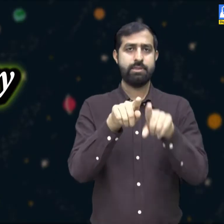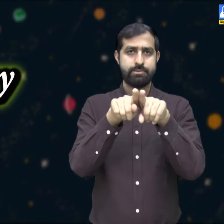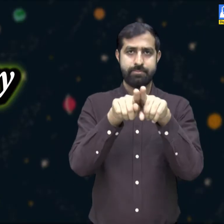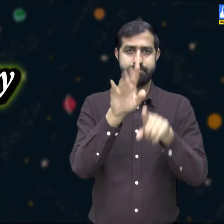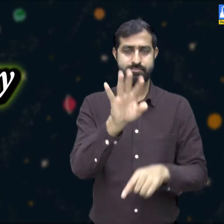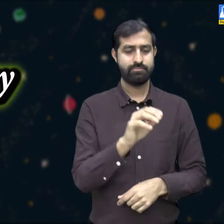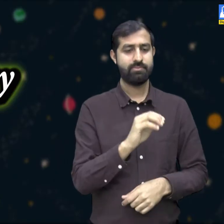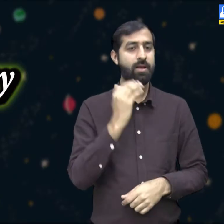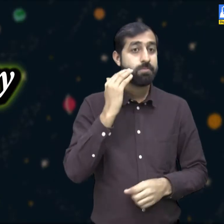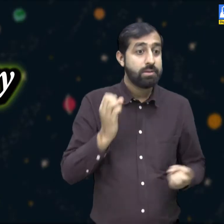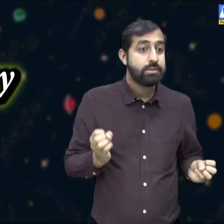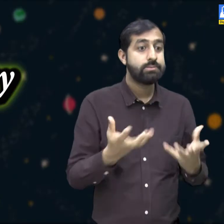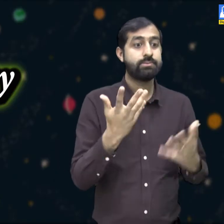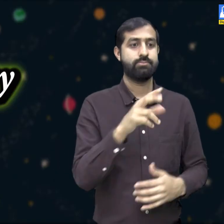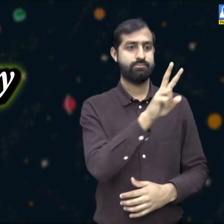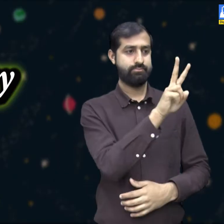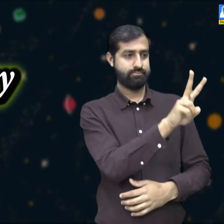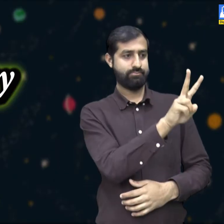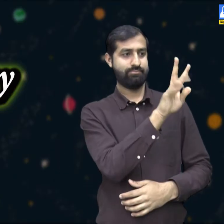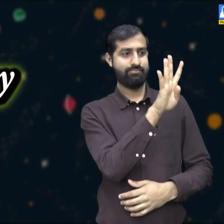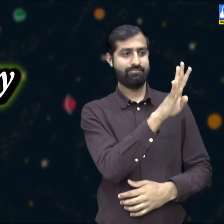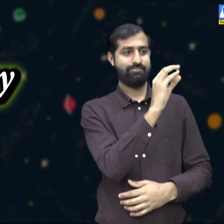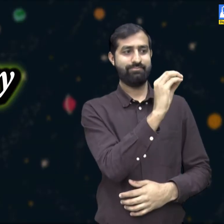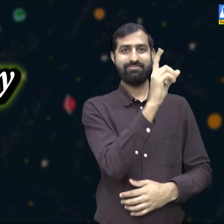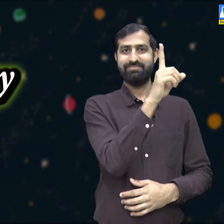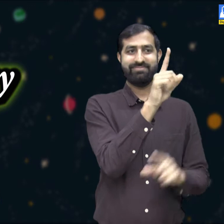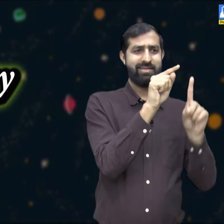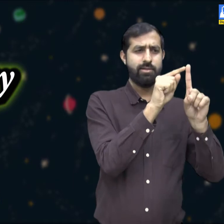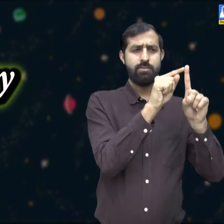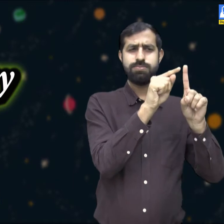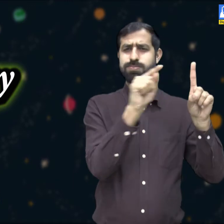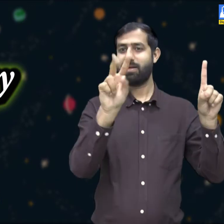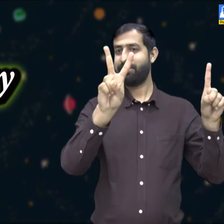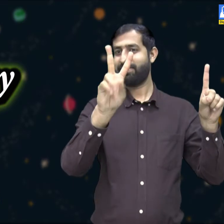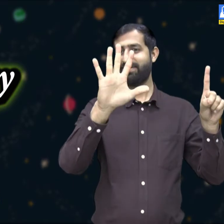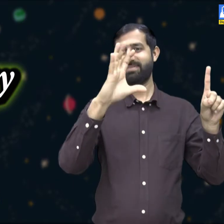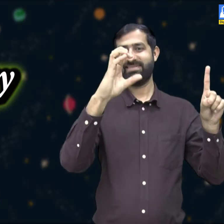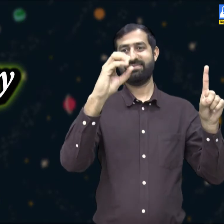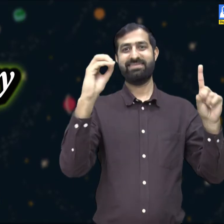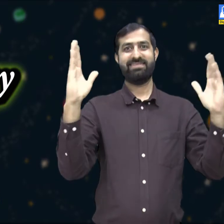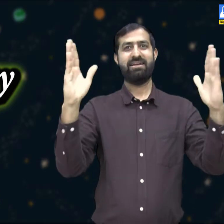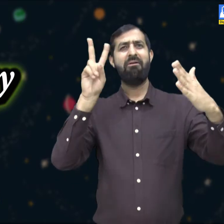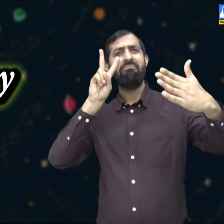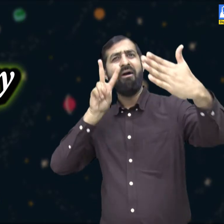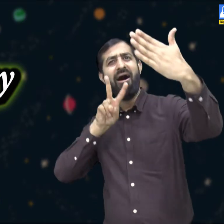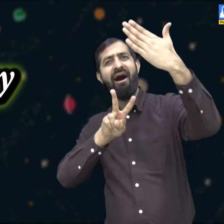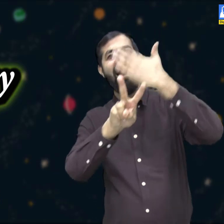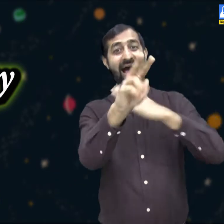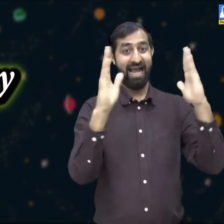25th century will begin on 2401 and end on 2500.